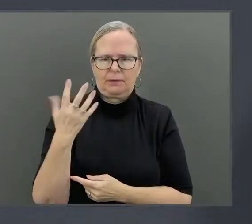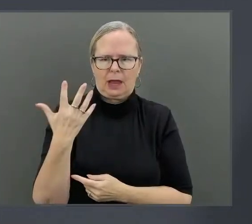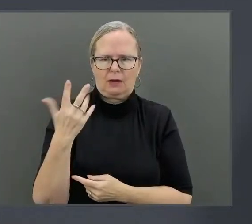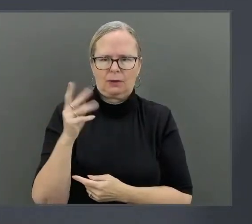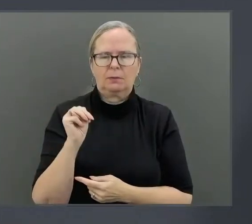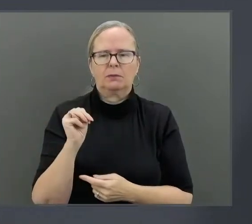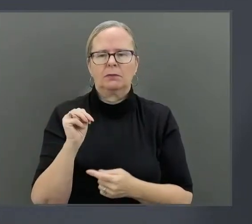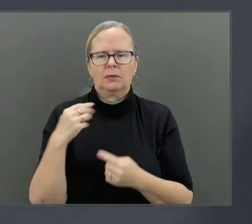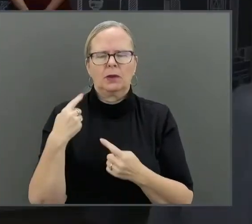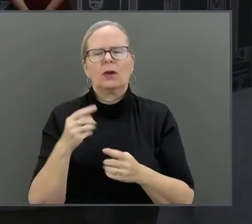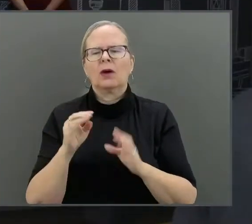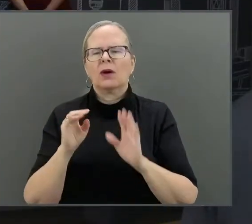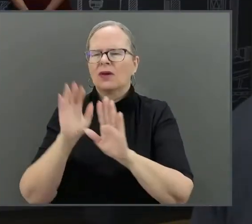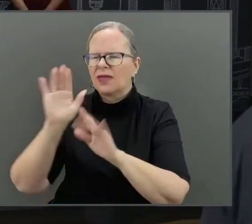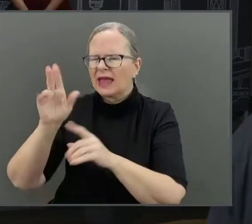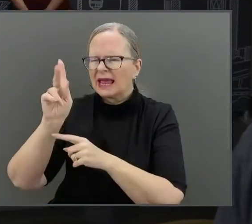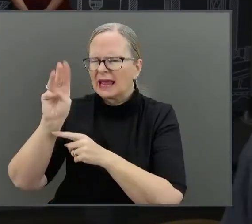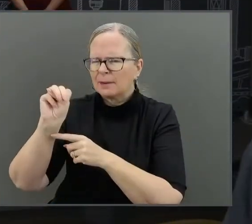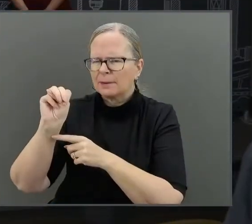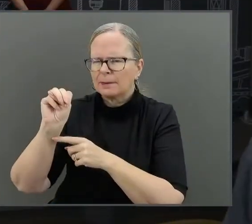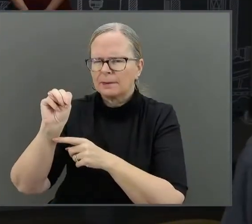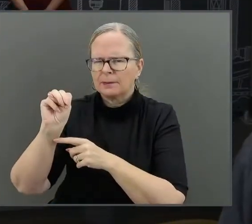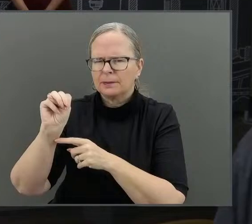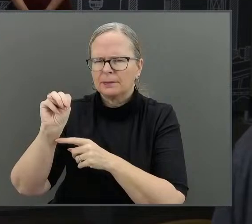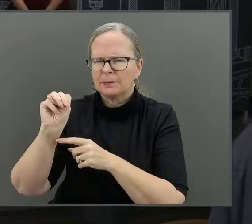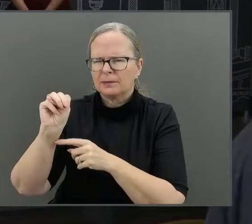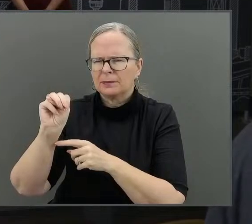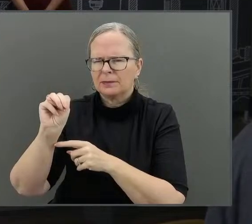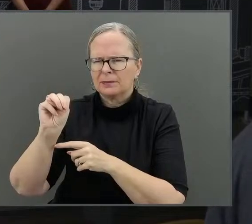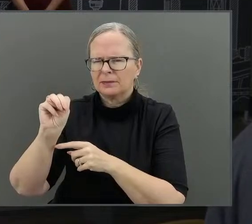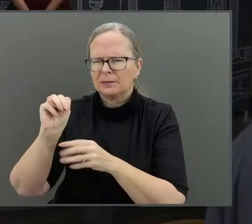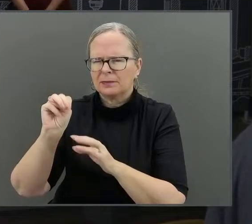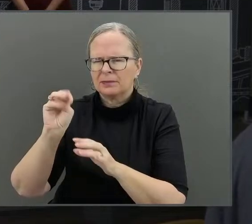have the similar engineering attributes the wire the pre-stressed wire in the in